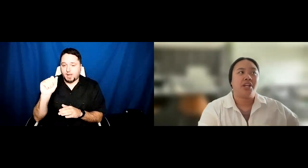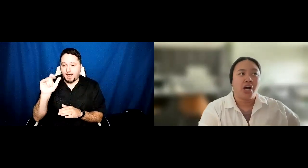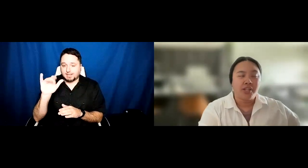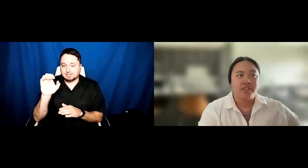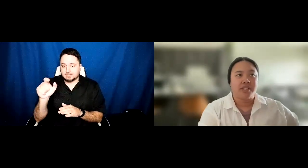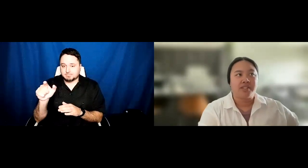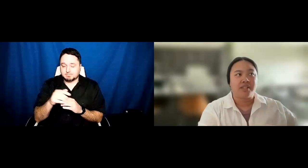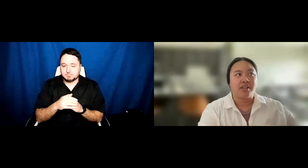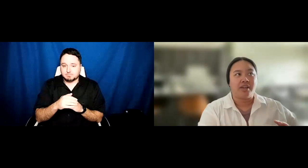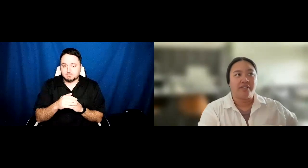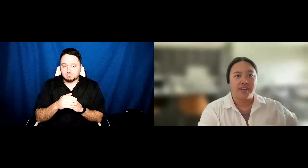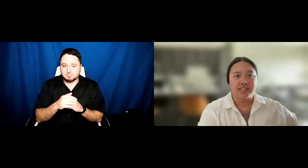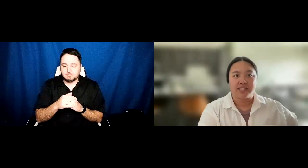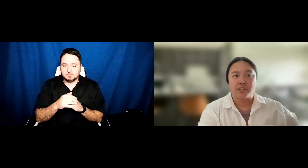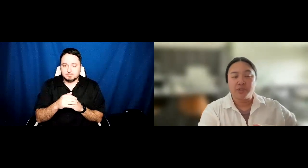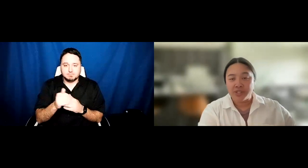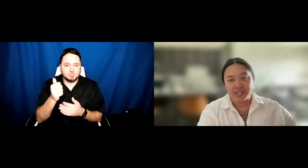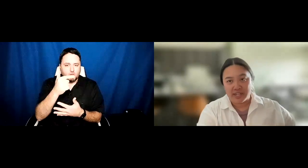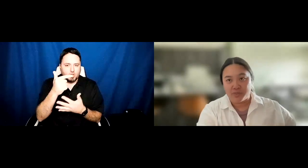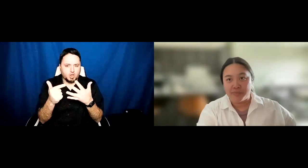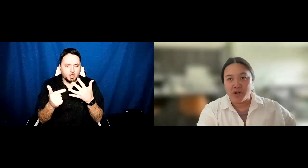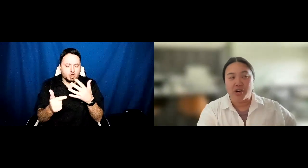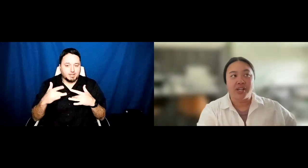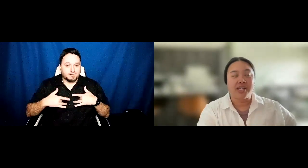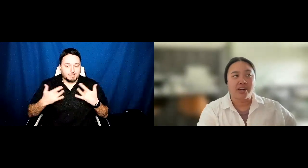And all of these events, including today's webinar,